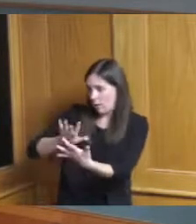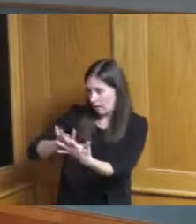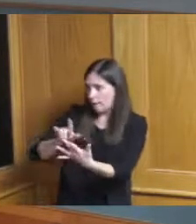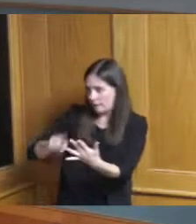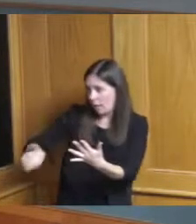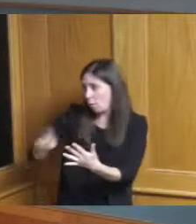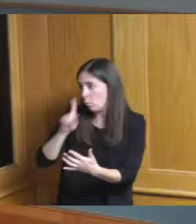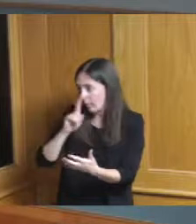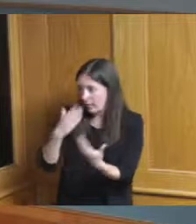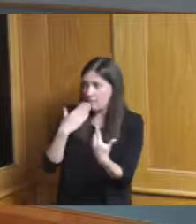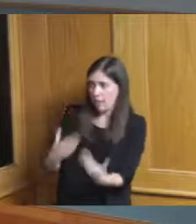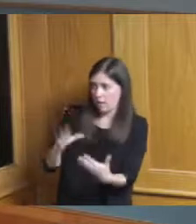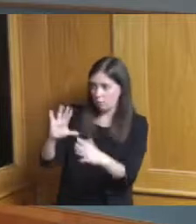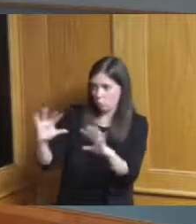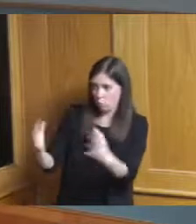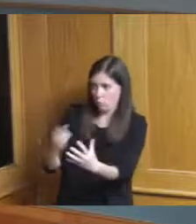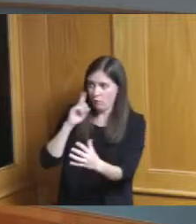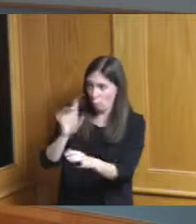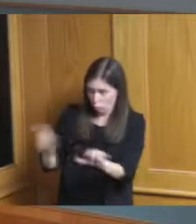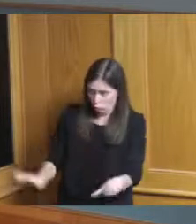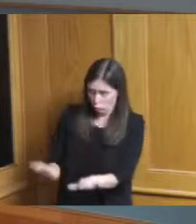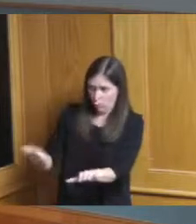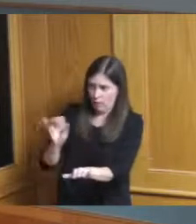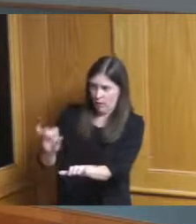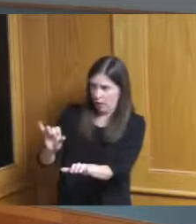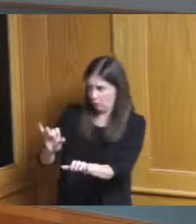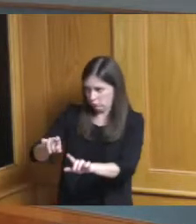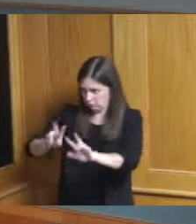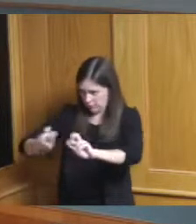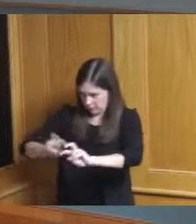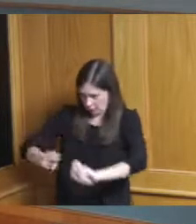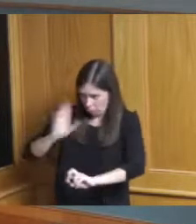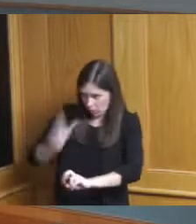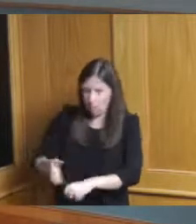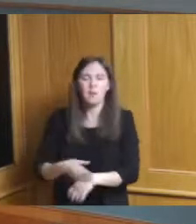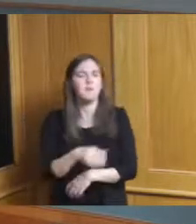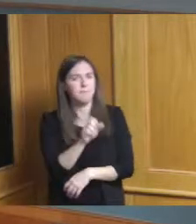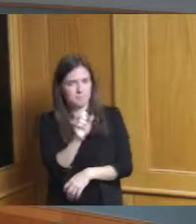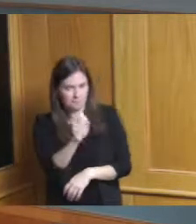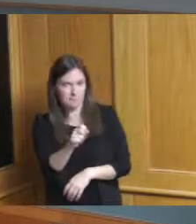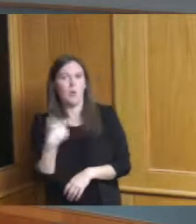thanking them for their efforts and I'm sure you will yes we we actually send a letter to each